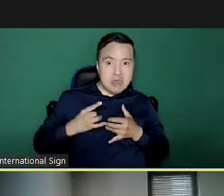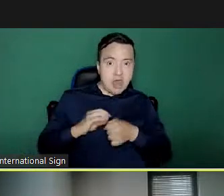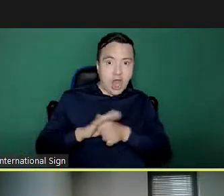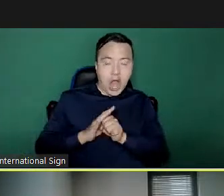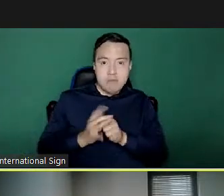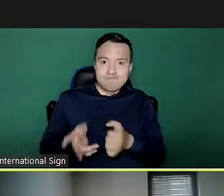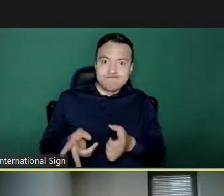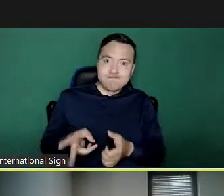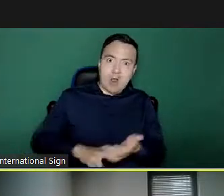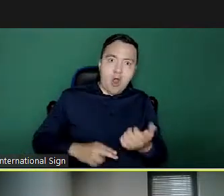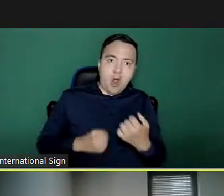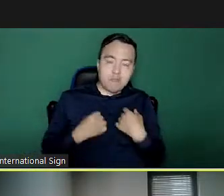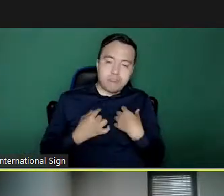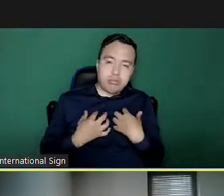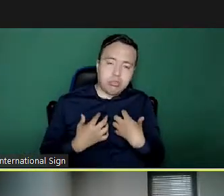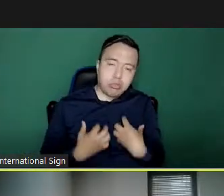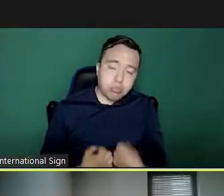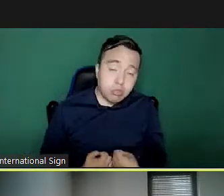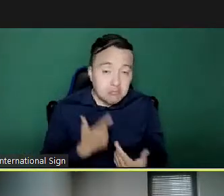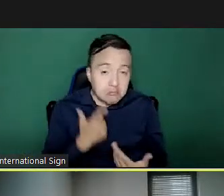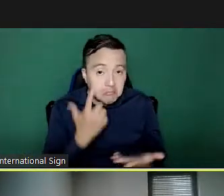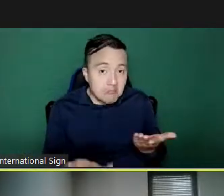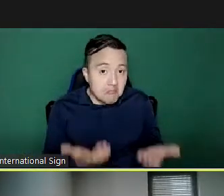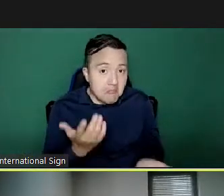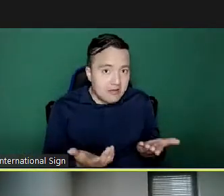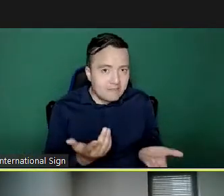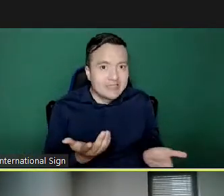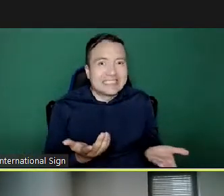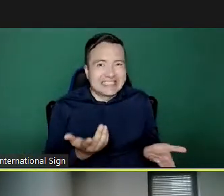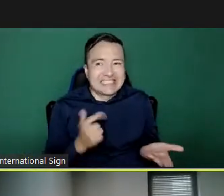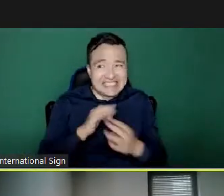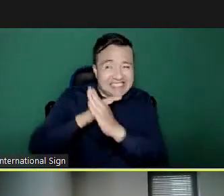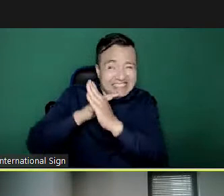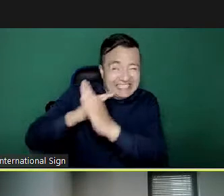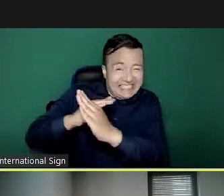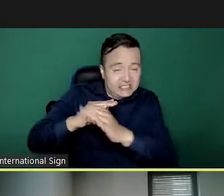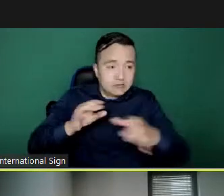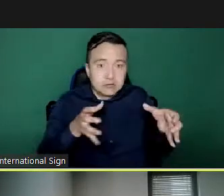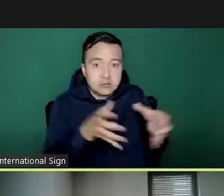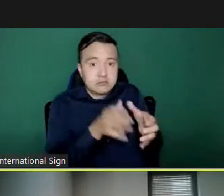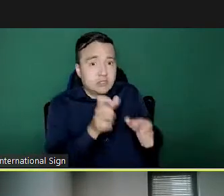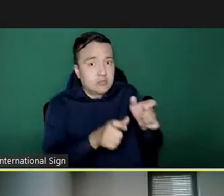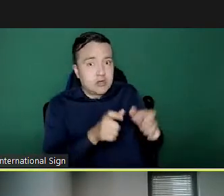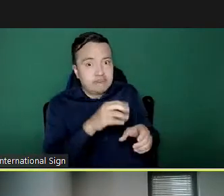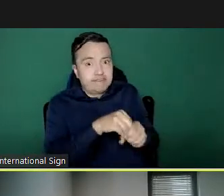In a situation with sharp fiscal constraints